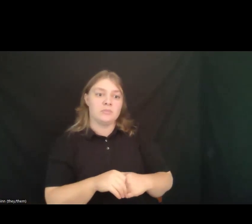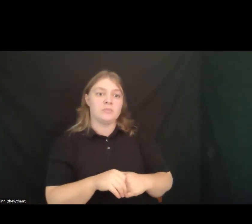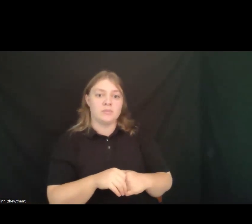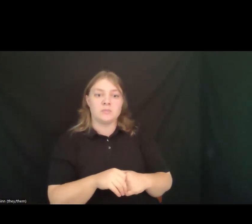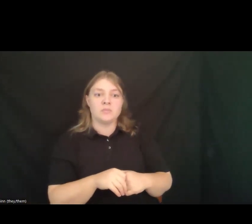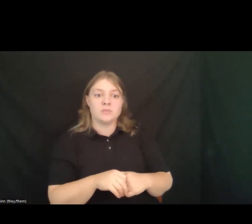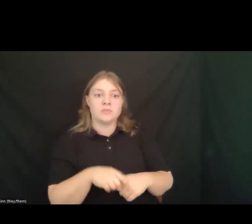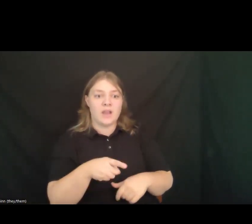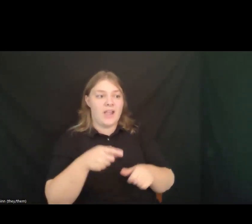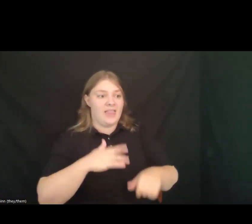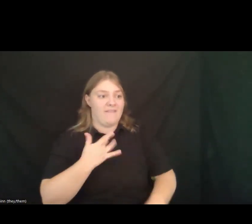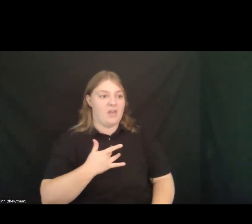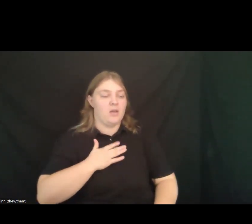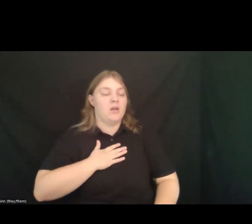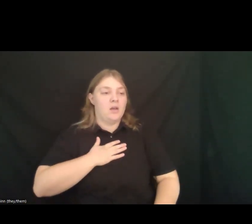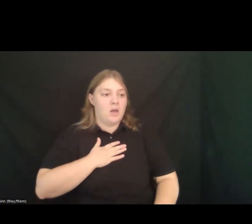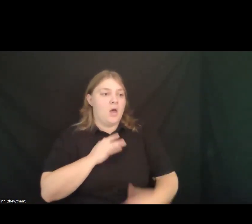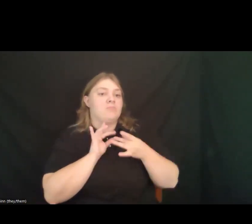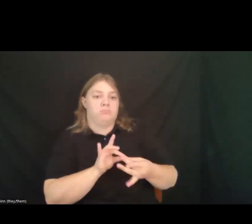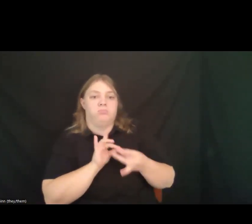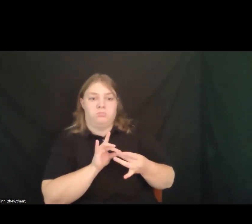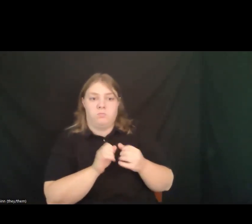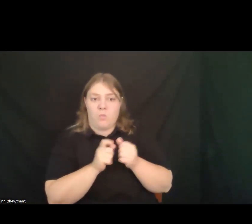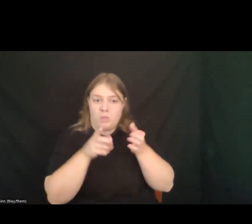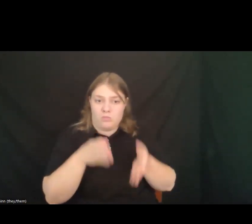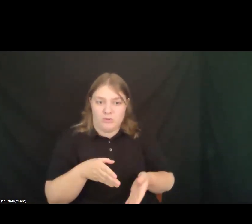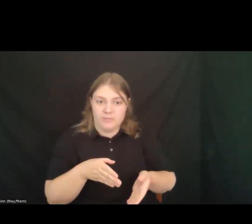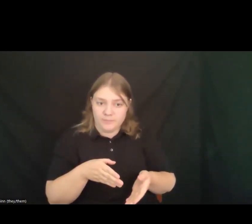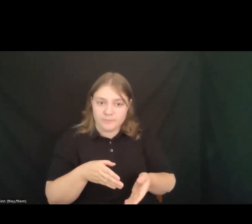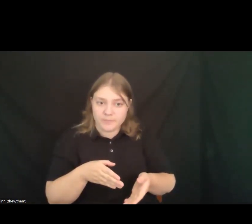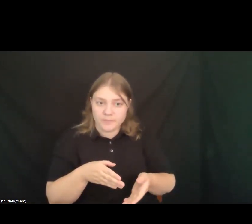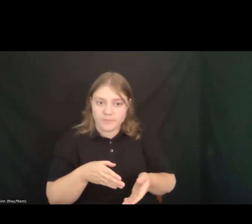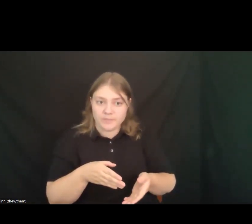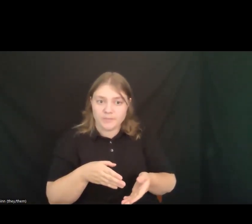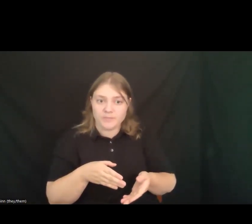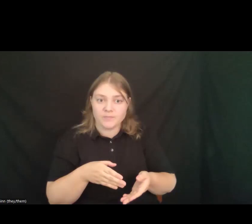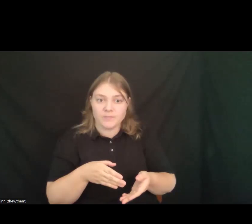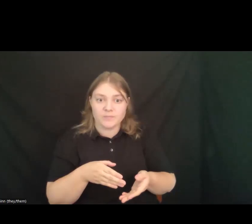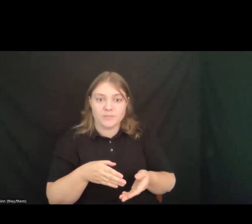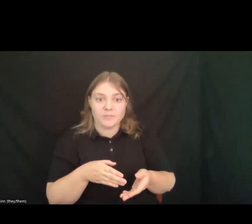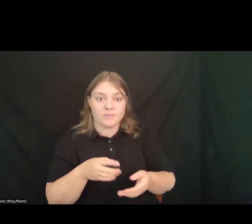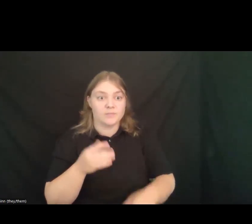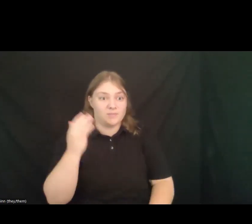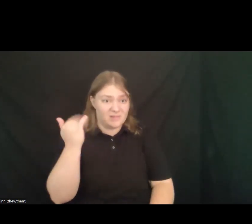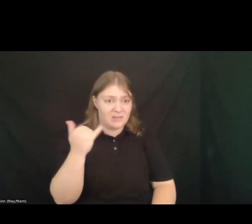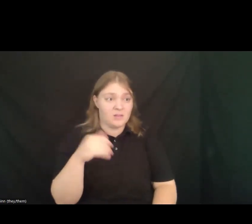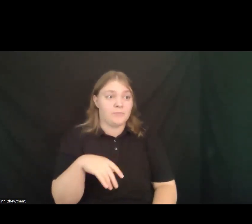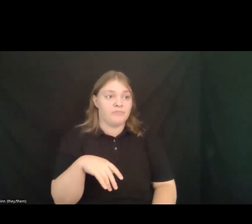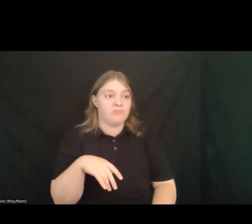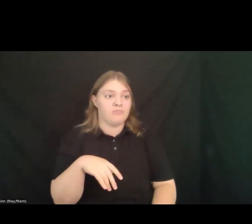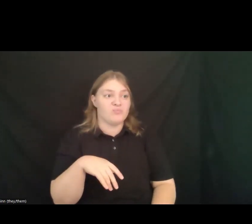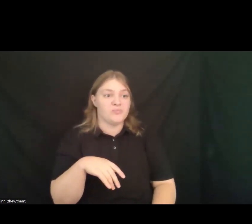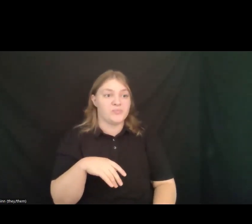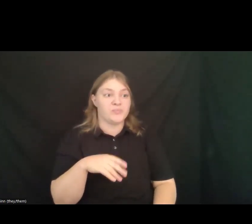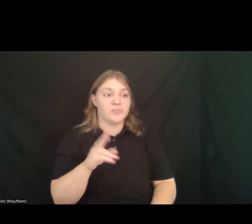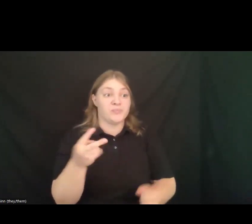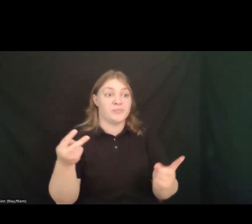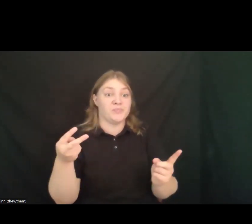feel a sense of connection with the person because they're looking at them um as strengths versus you